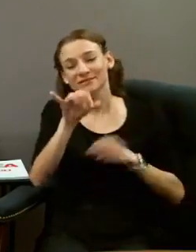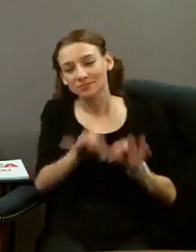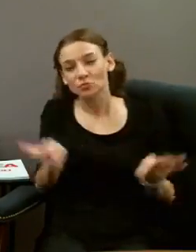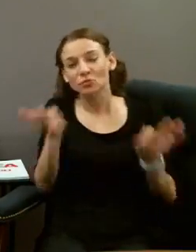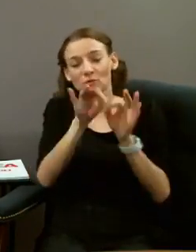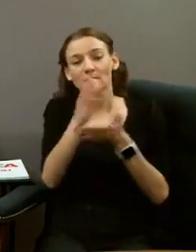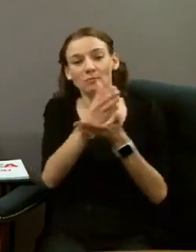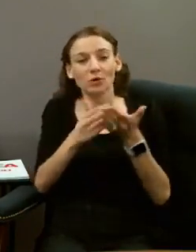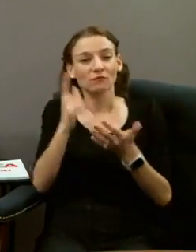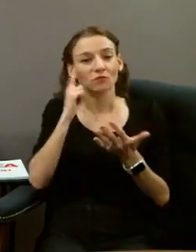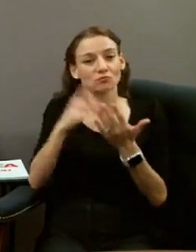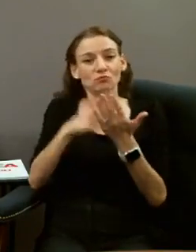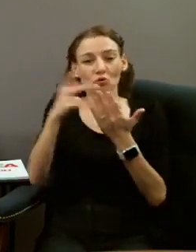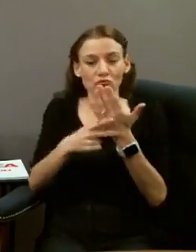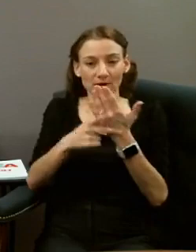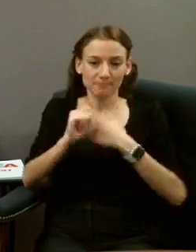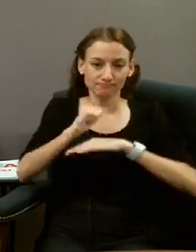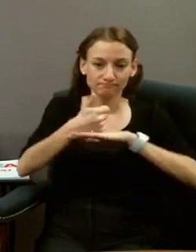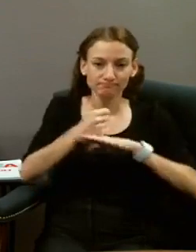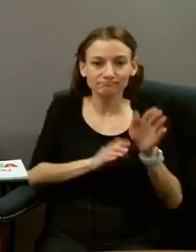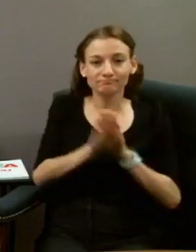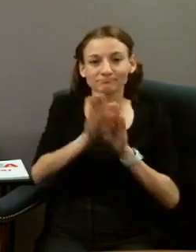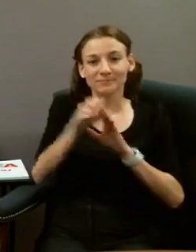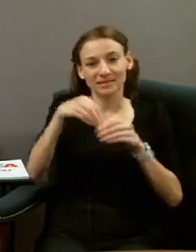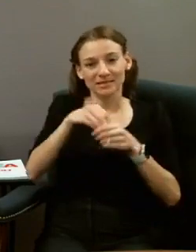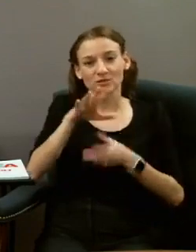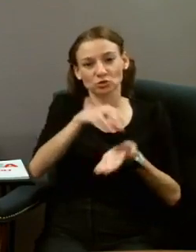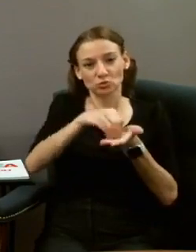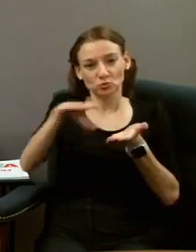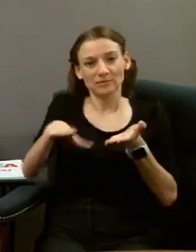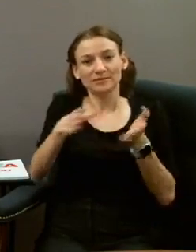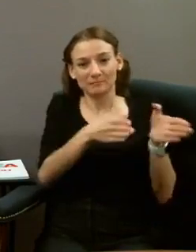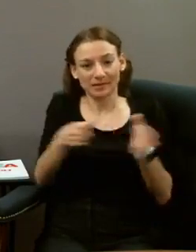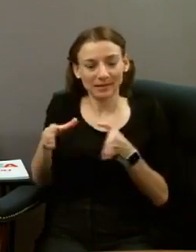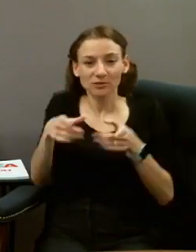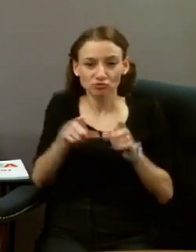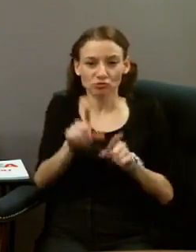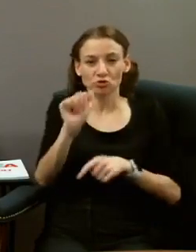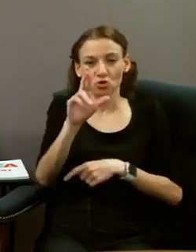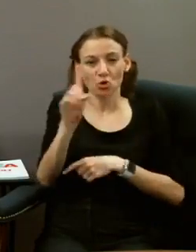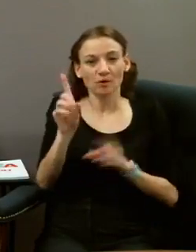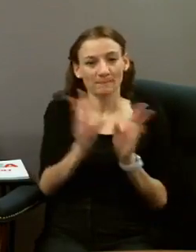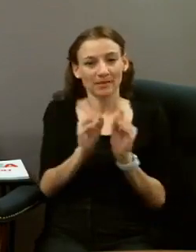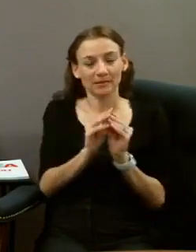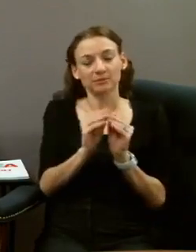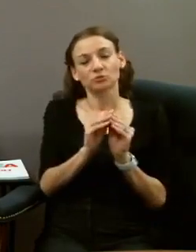for programming and the student's plan, so at that ARD committee meeting,